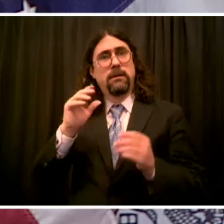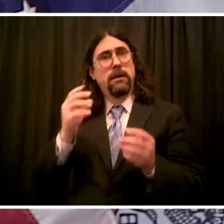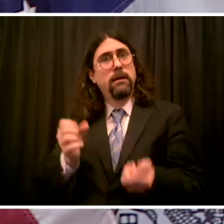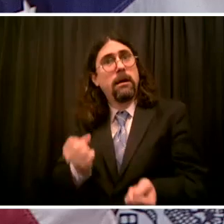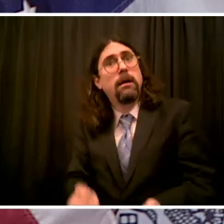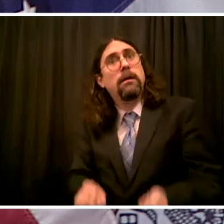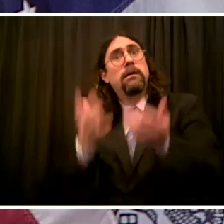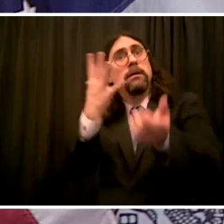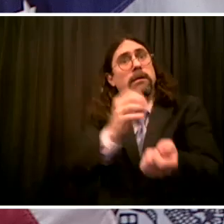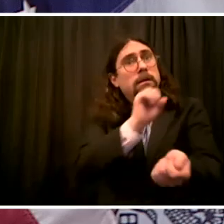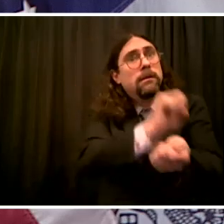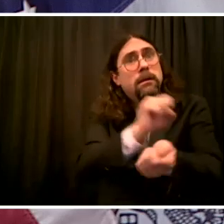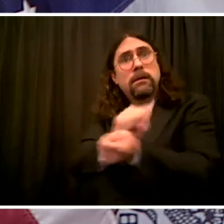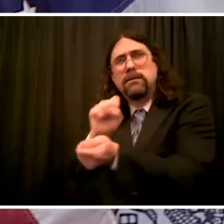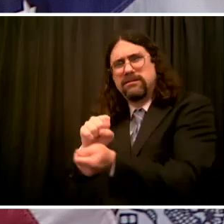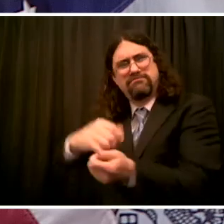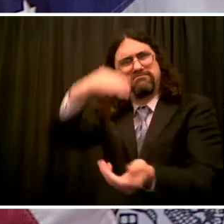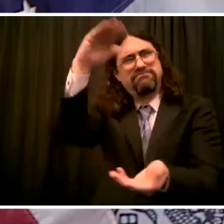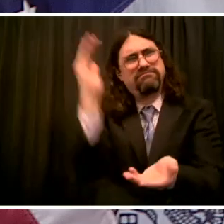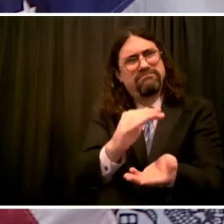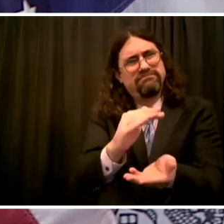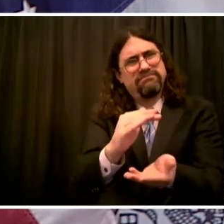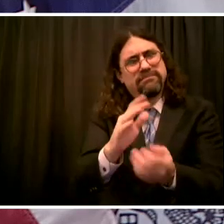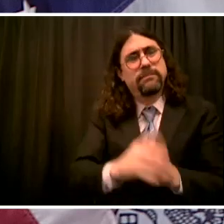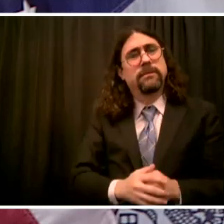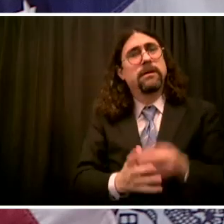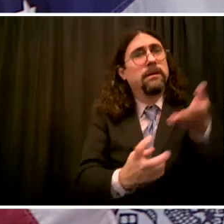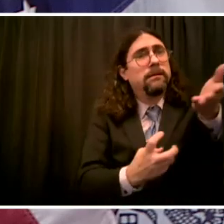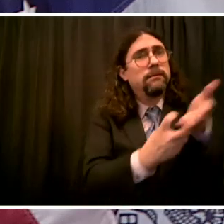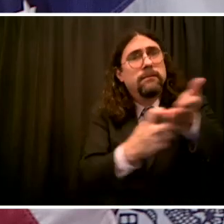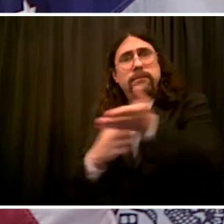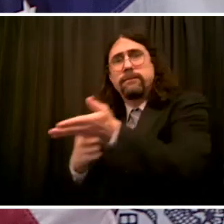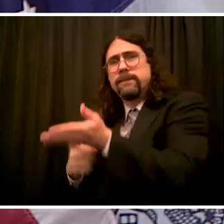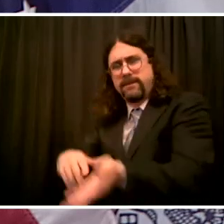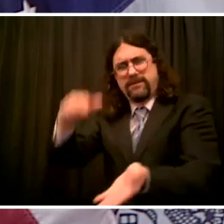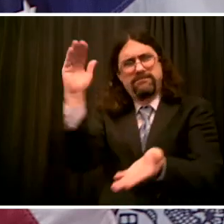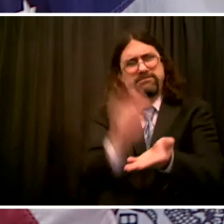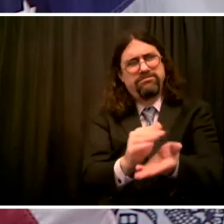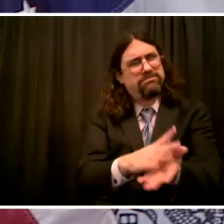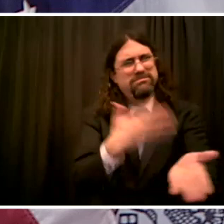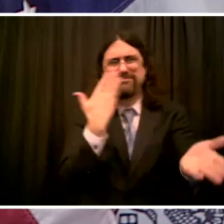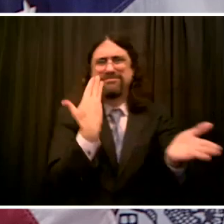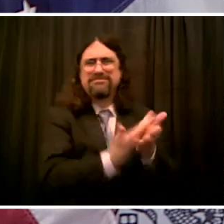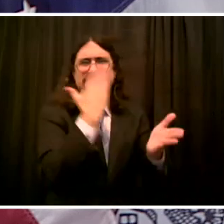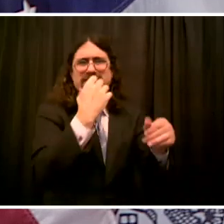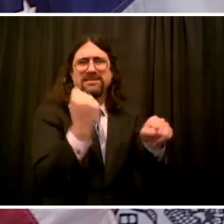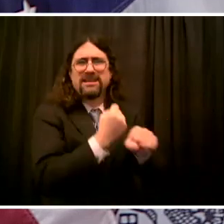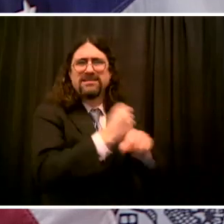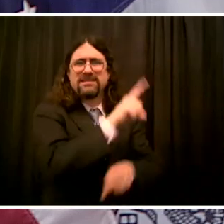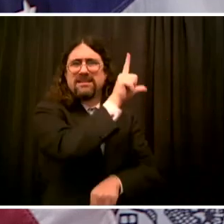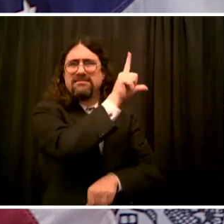MINORITY/MAJORITY POLICE DEPARTMENT. WE MAKE FEWER REARSTS THAN EVER HAD.